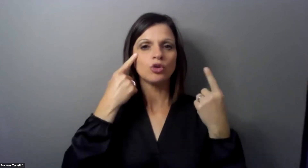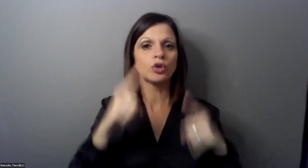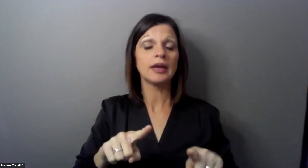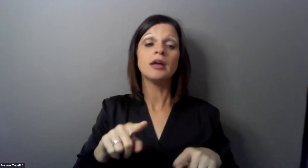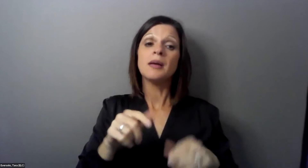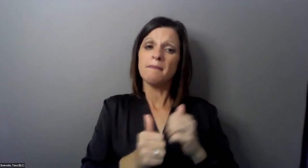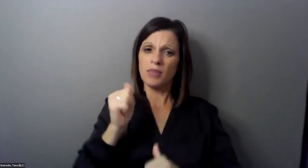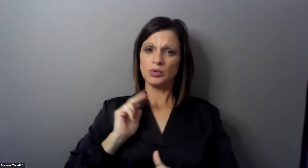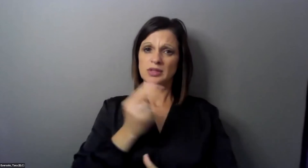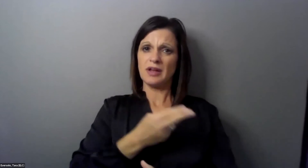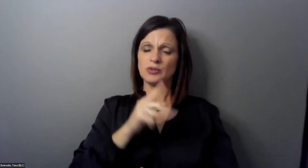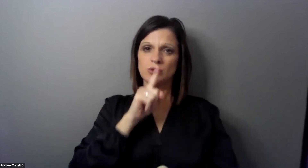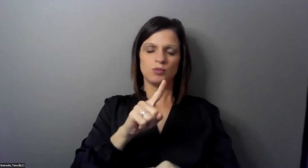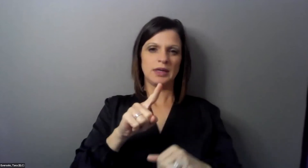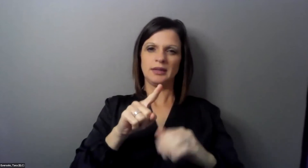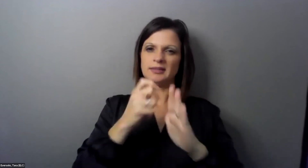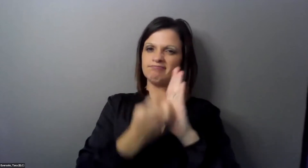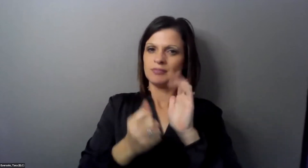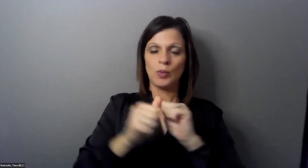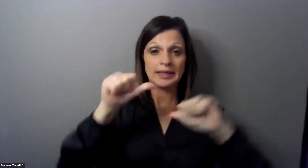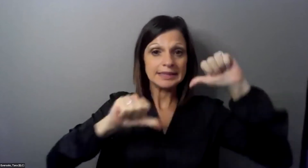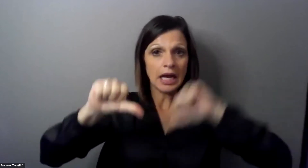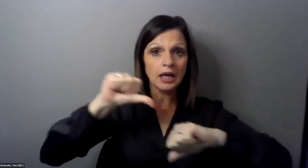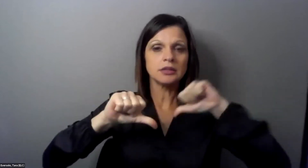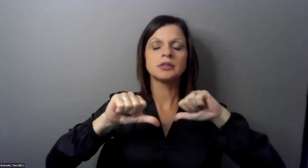The science of the disease pathology.